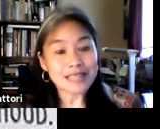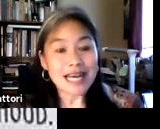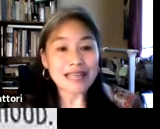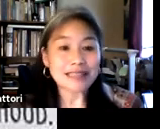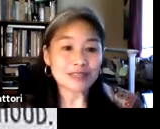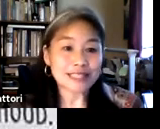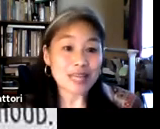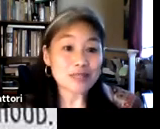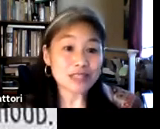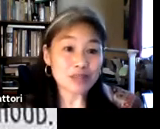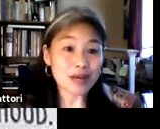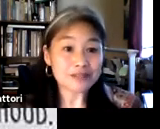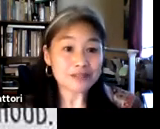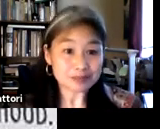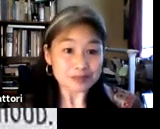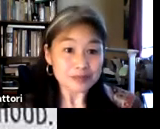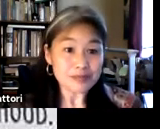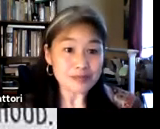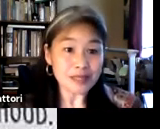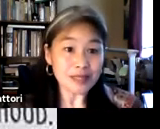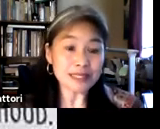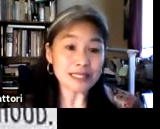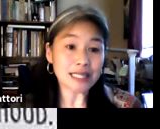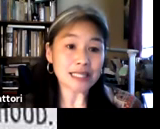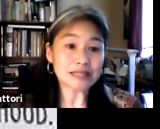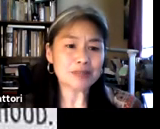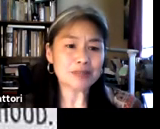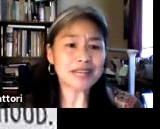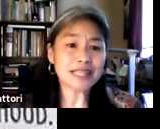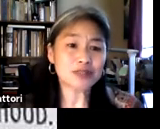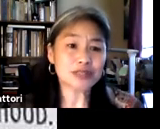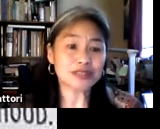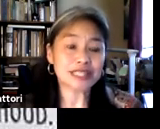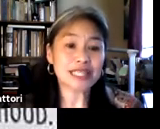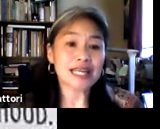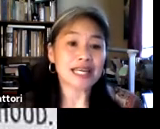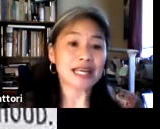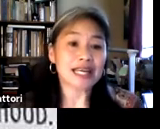with all of that, I'll introduce today's speaker. Her name is Robin hitori. And she's a board member of the St. Louis chapter